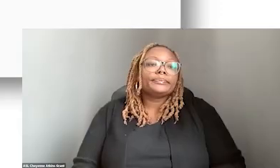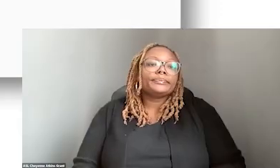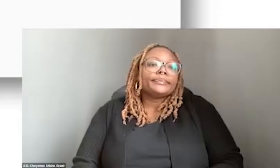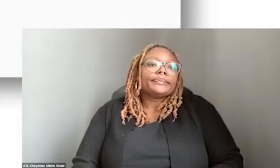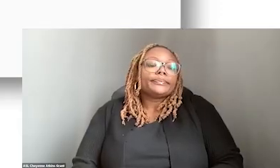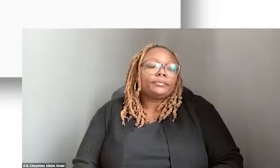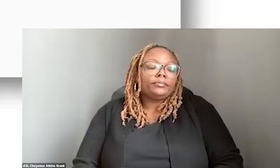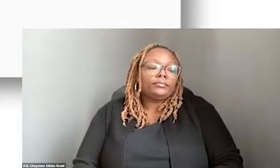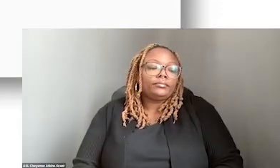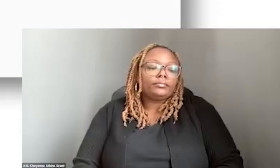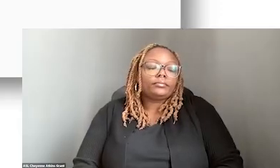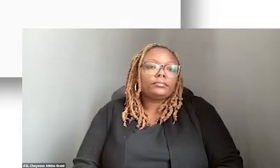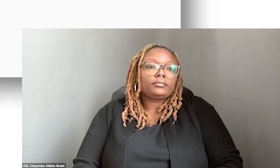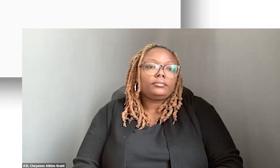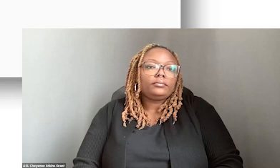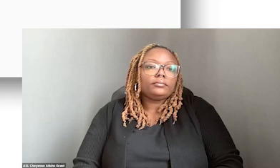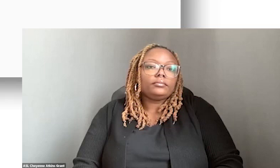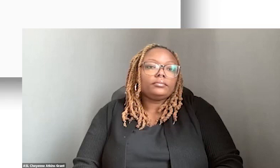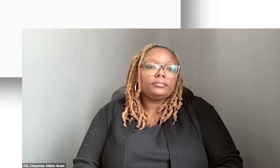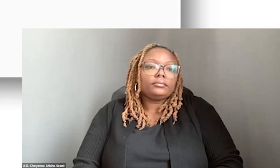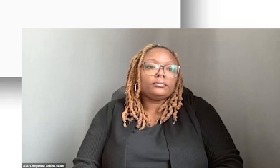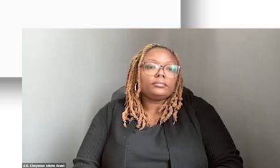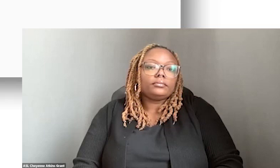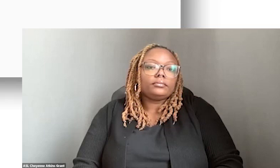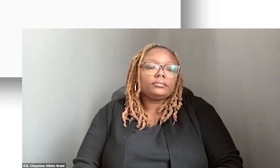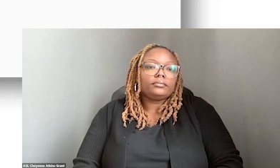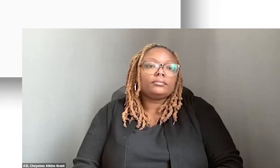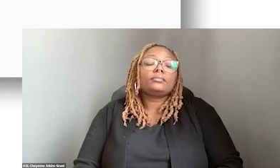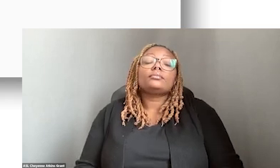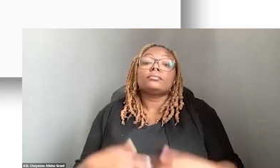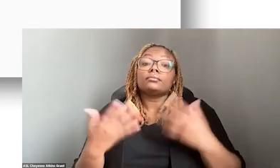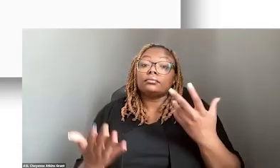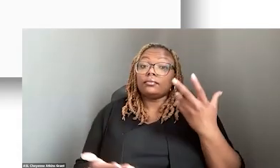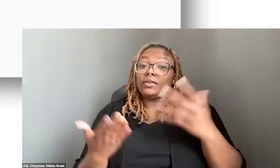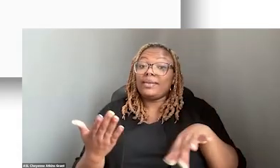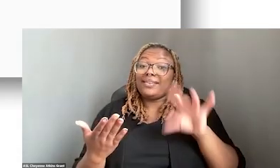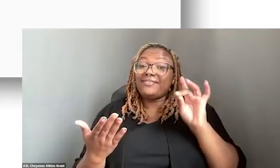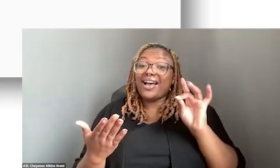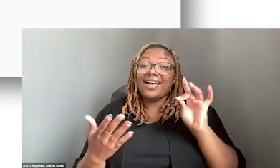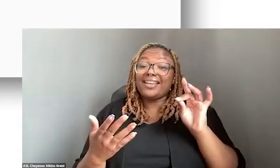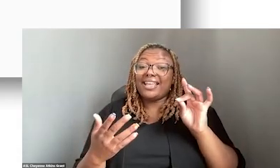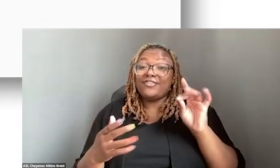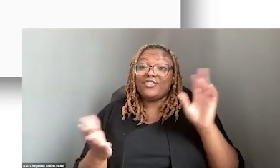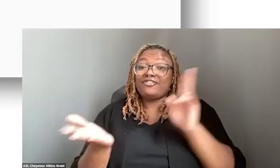So one thing that you might discover is, if you haven't been back to SciENcv since this update,